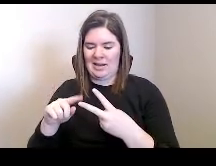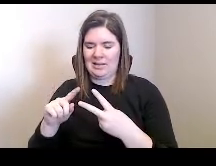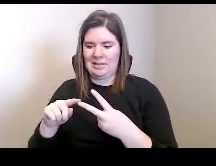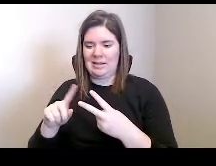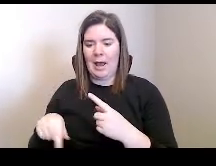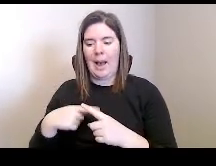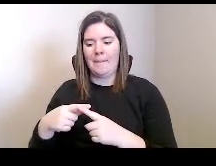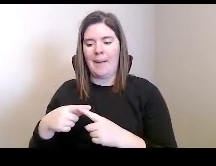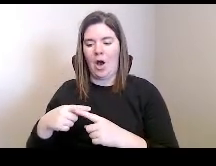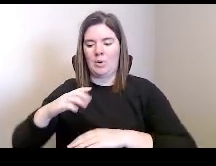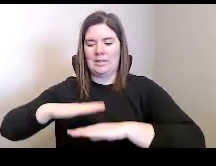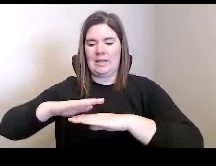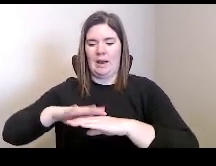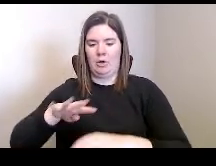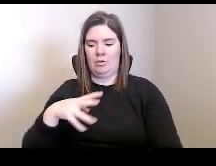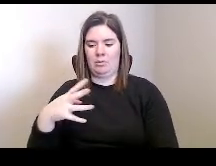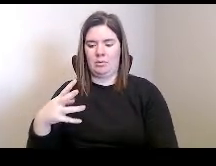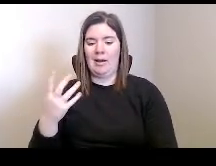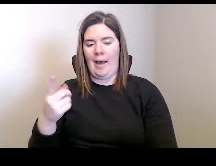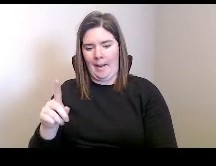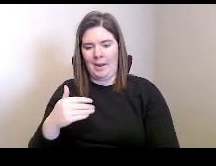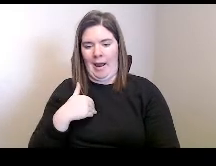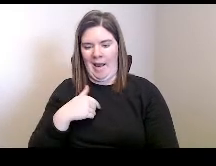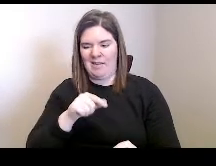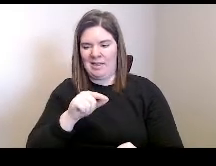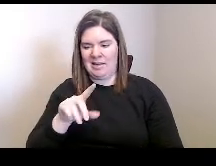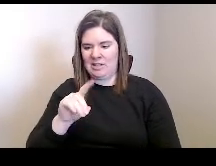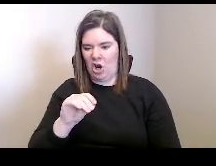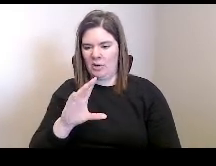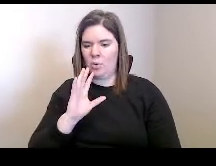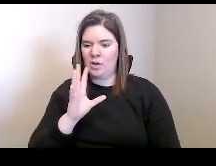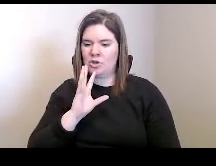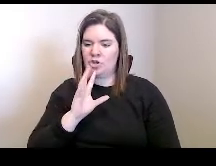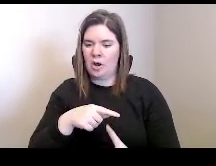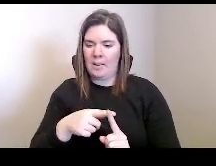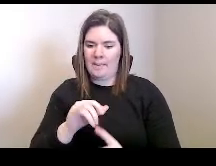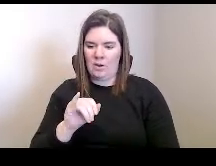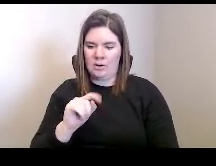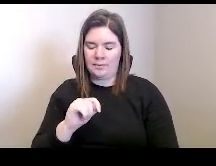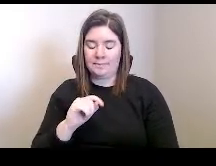table in this document, and we'll talk about that. Images not being in line